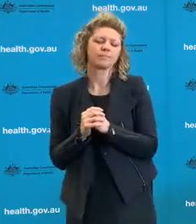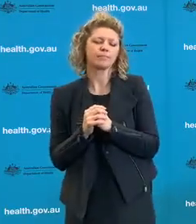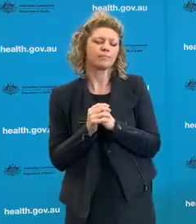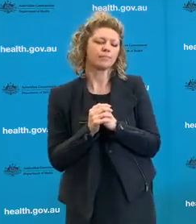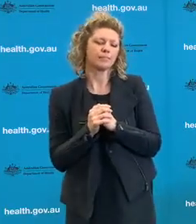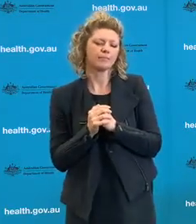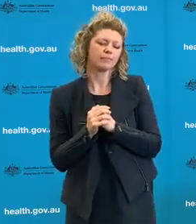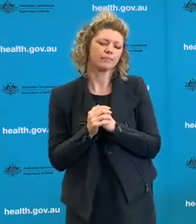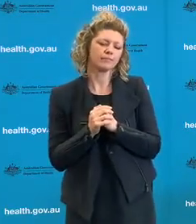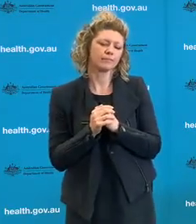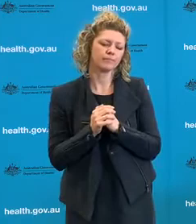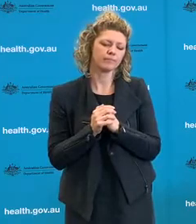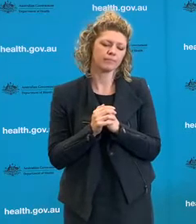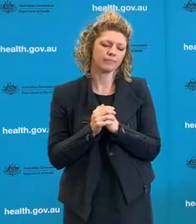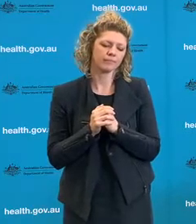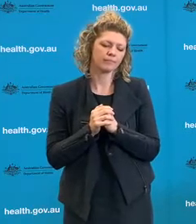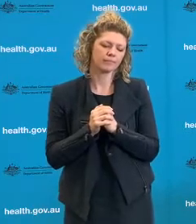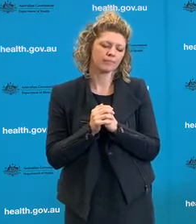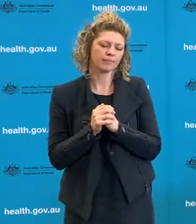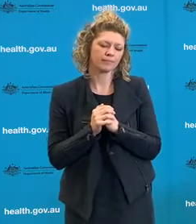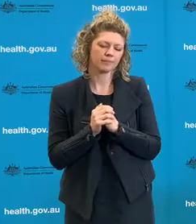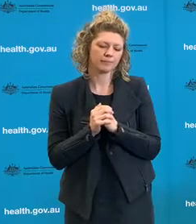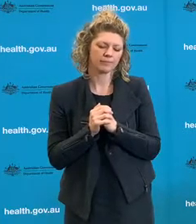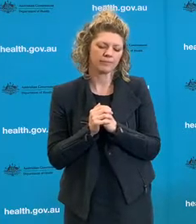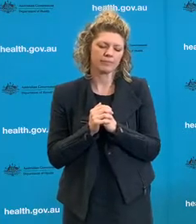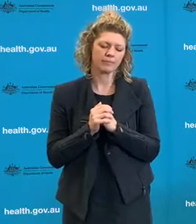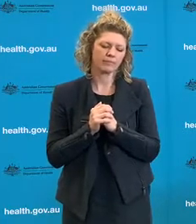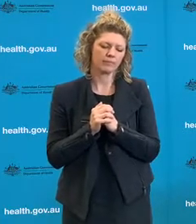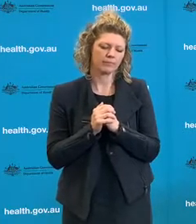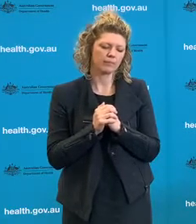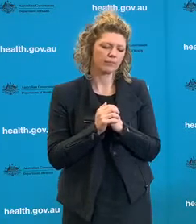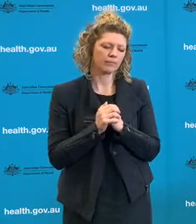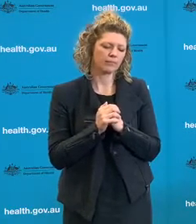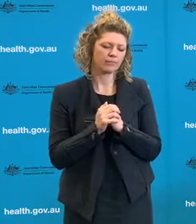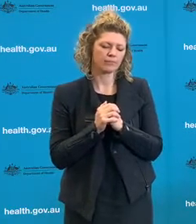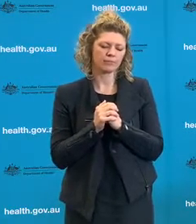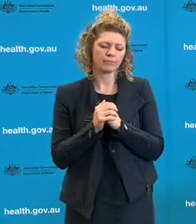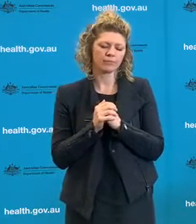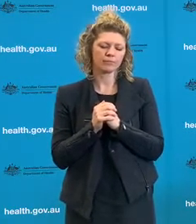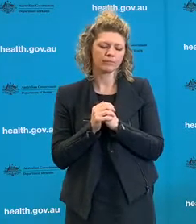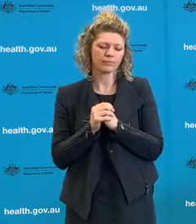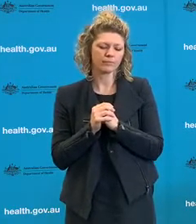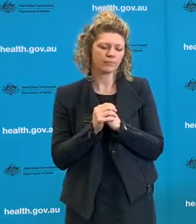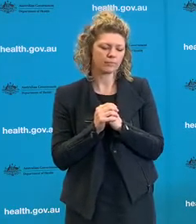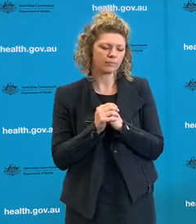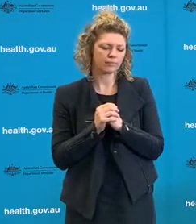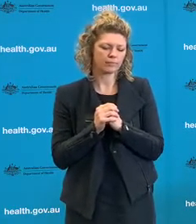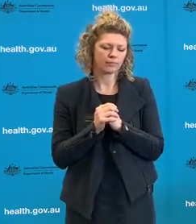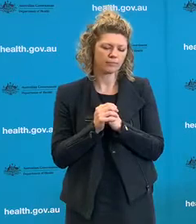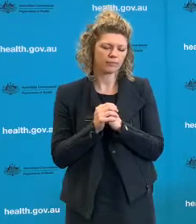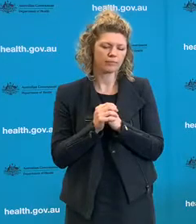focus for examining changes to lifestyle which would maintain or improve the